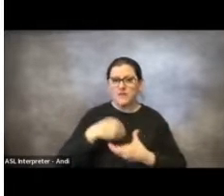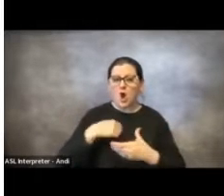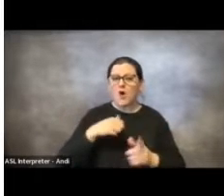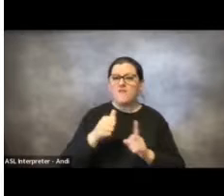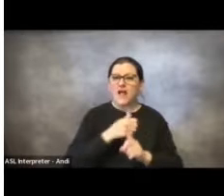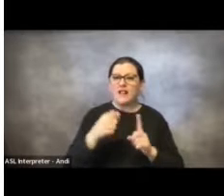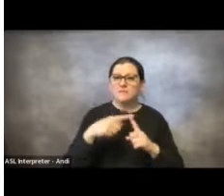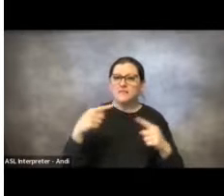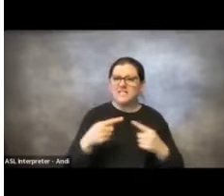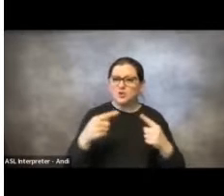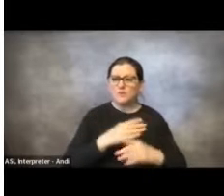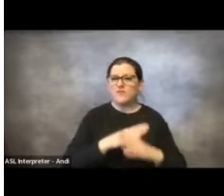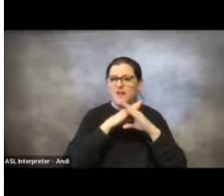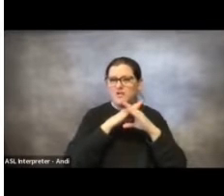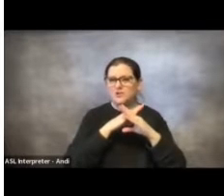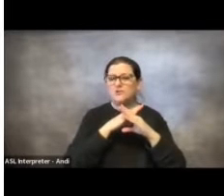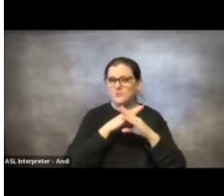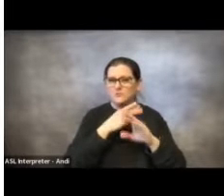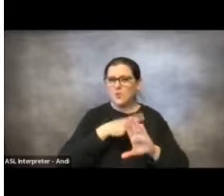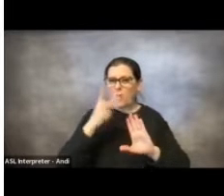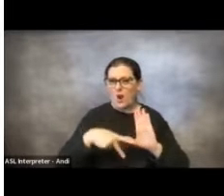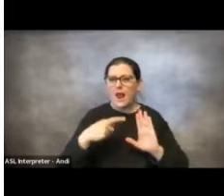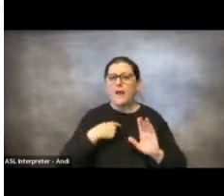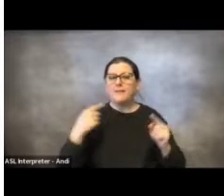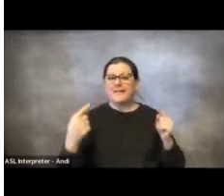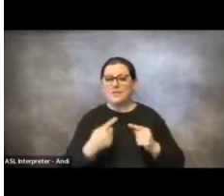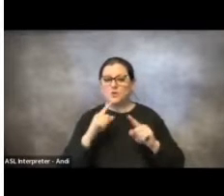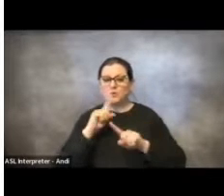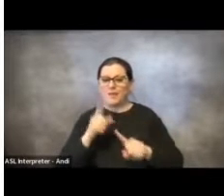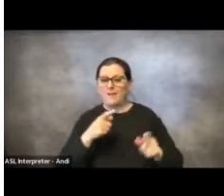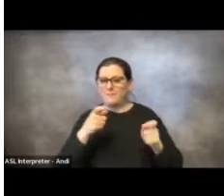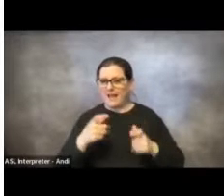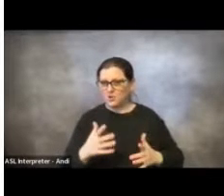Program. I'm the injury prevent the injury response manager, but